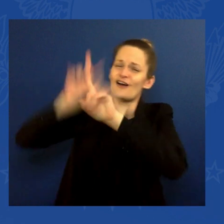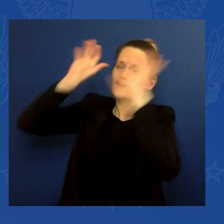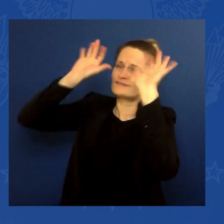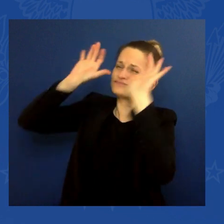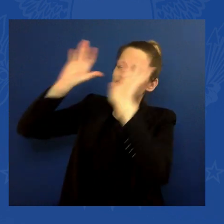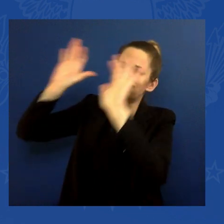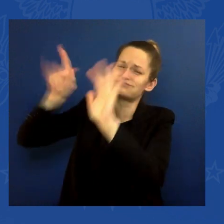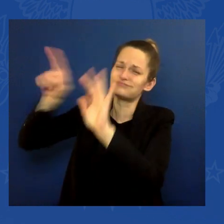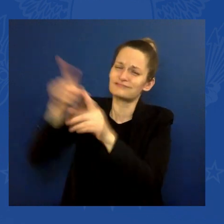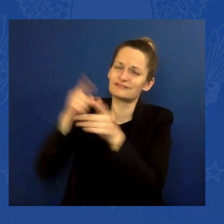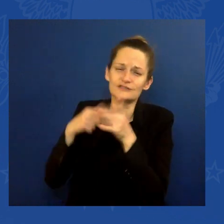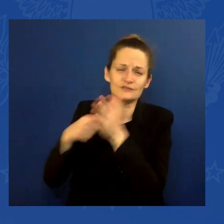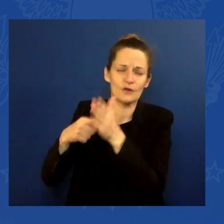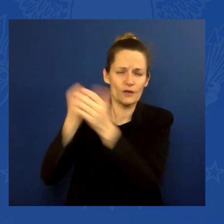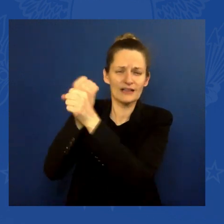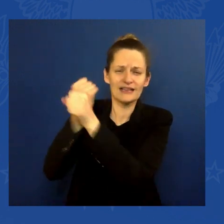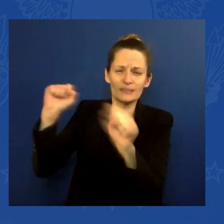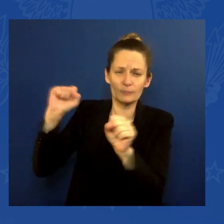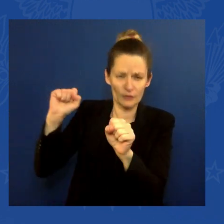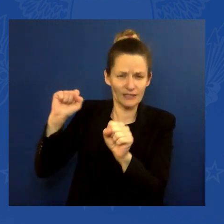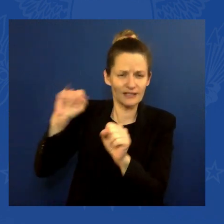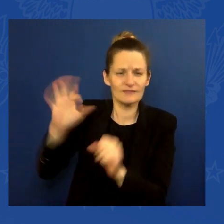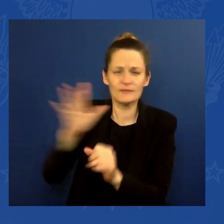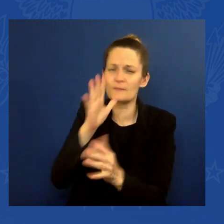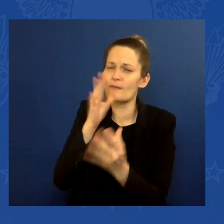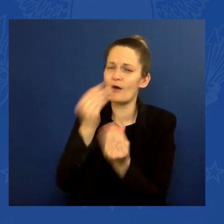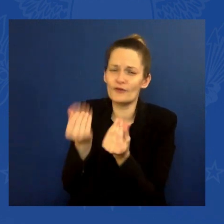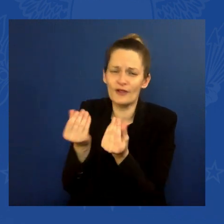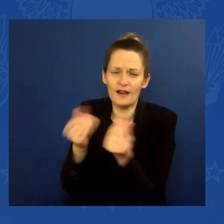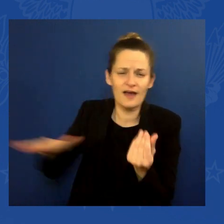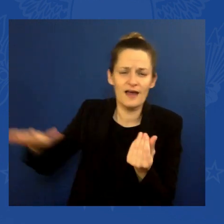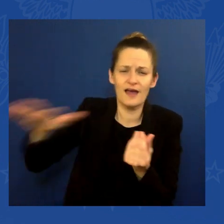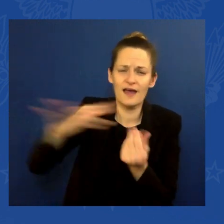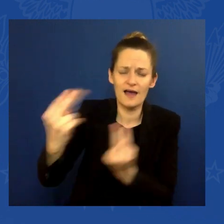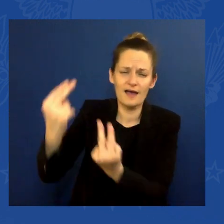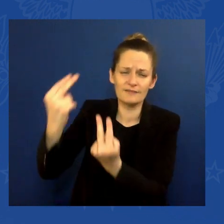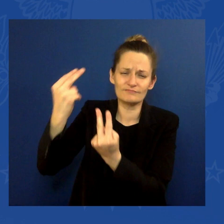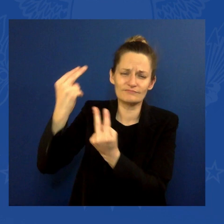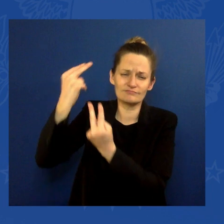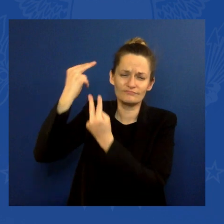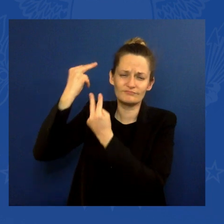A lot has happened since his "mother's land, a rún." Things are so much better in Ireland today.